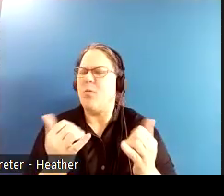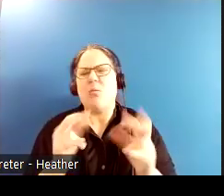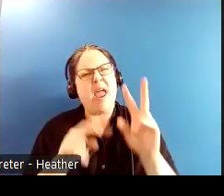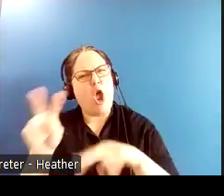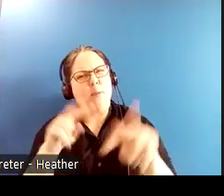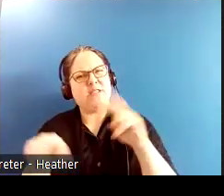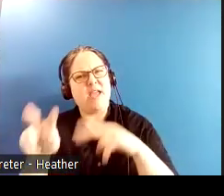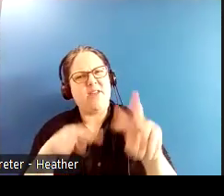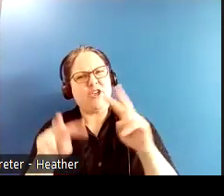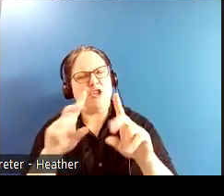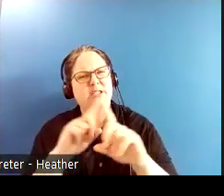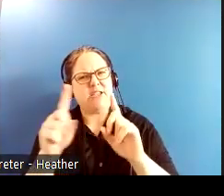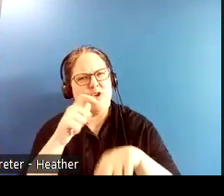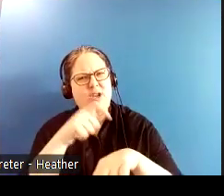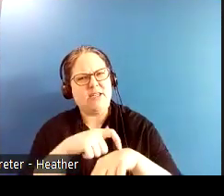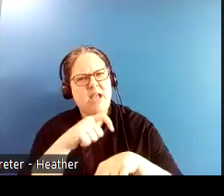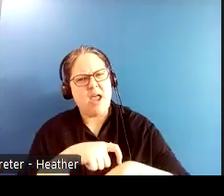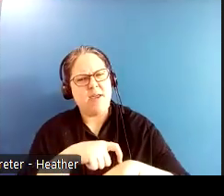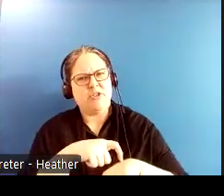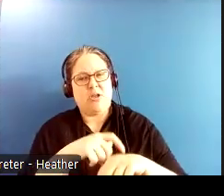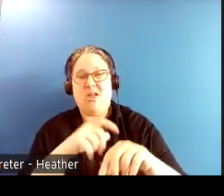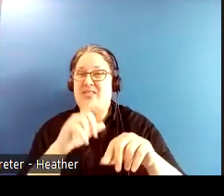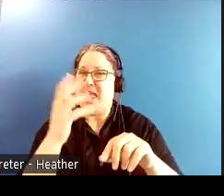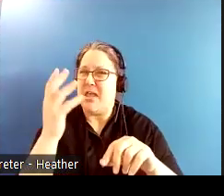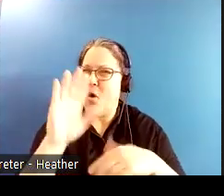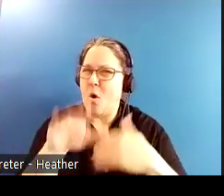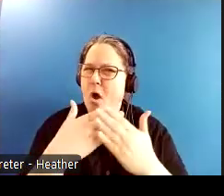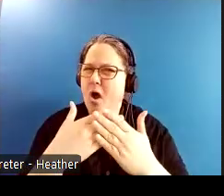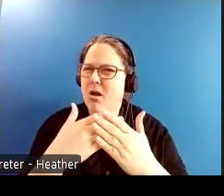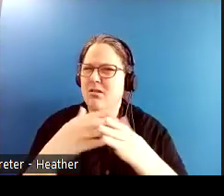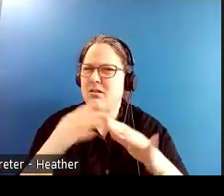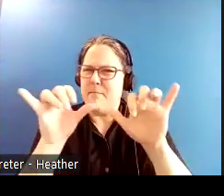take at different times that all appeared to be measuring some kind of phenomenon uh and phenomena